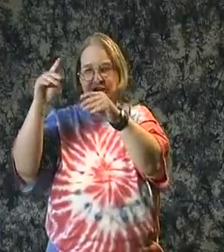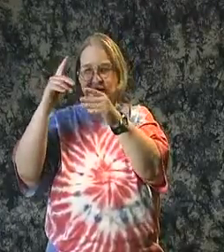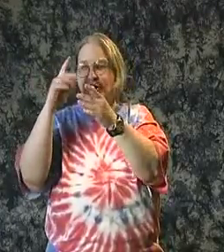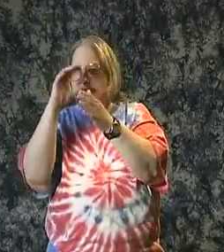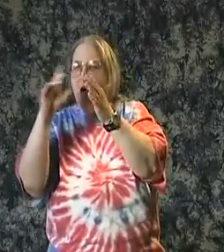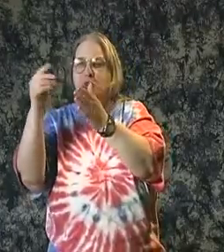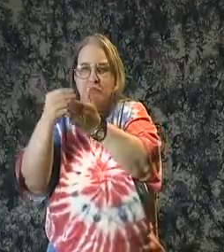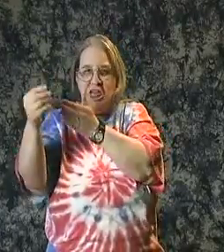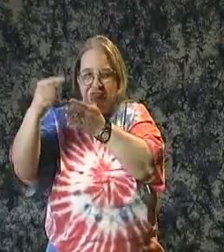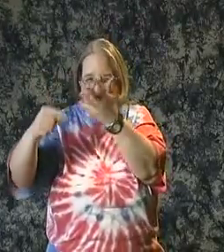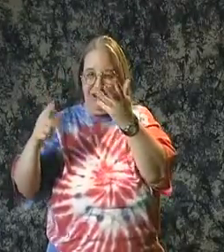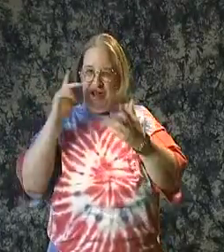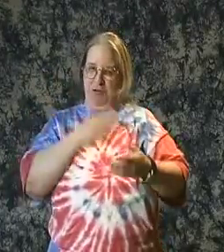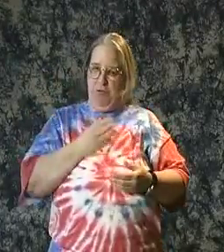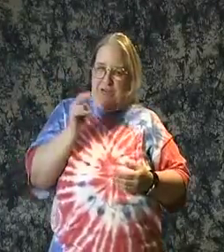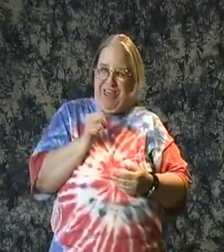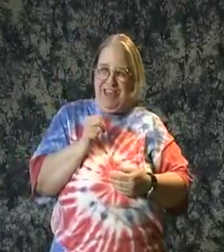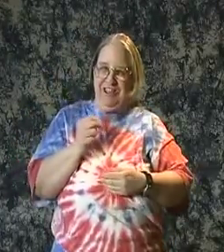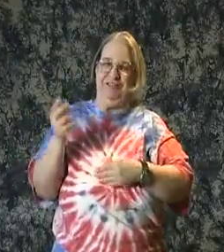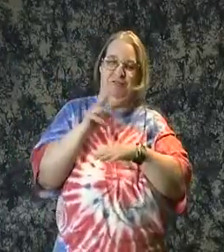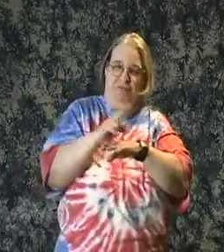And I have my own gear and just bring it with me